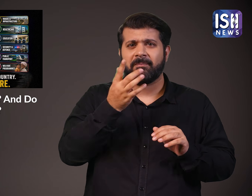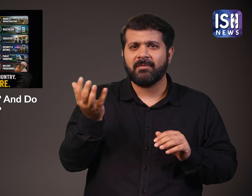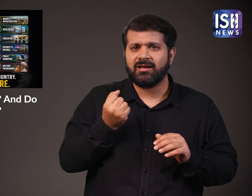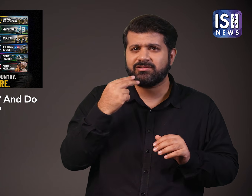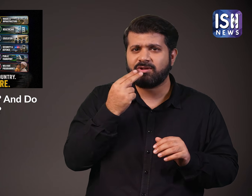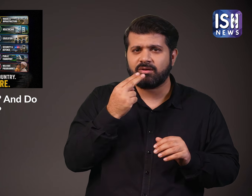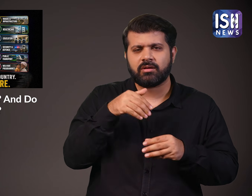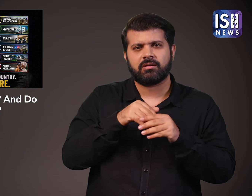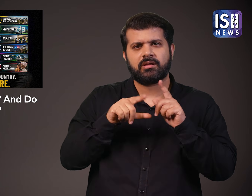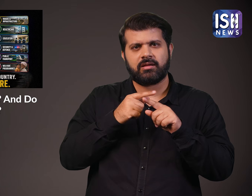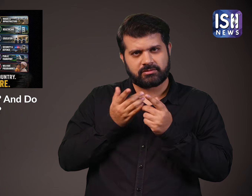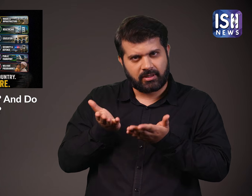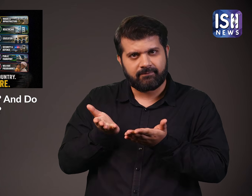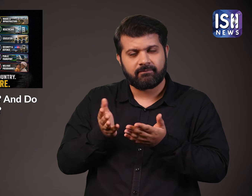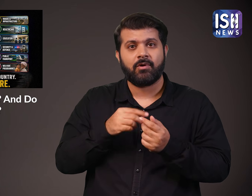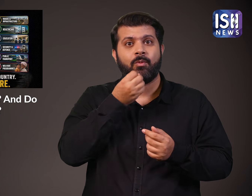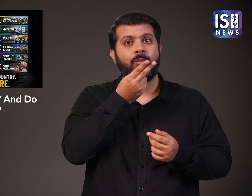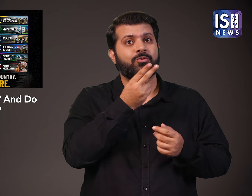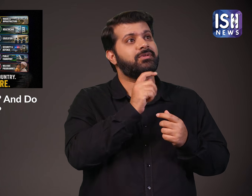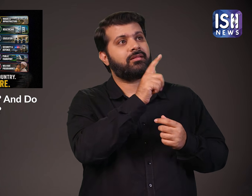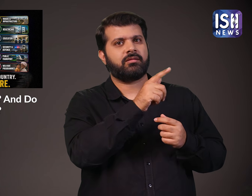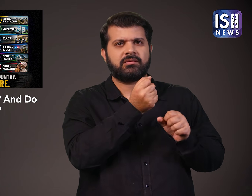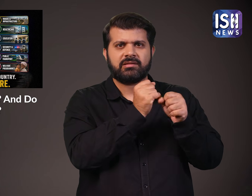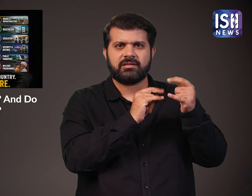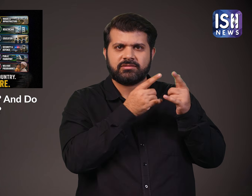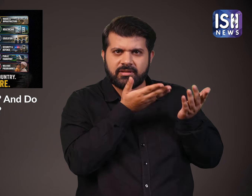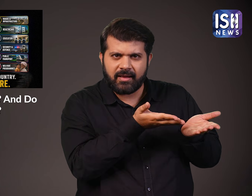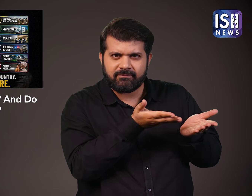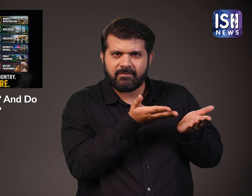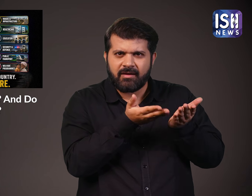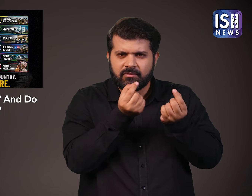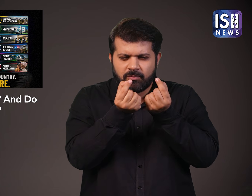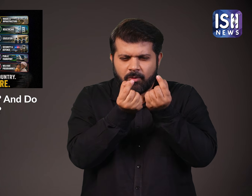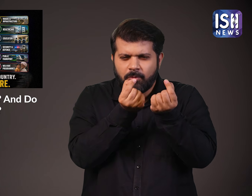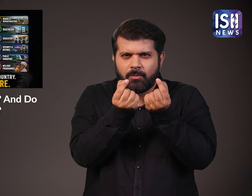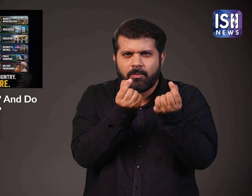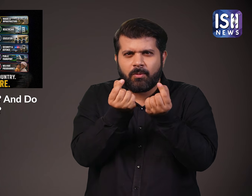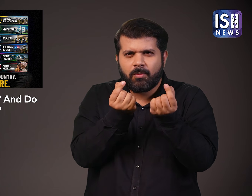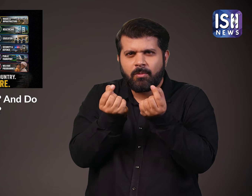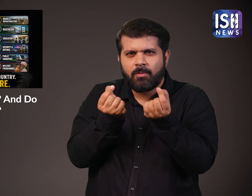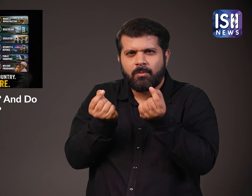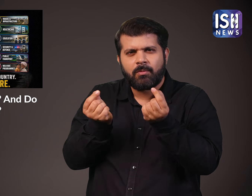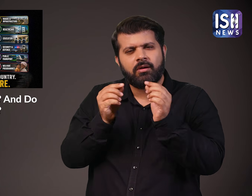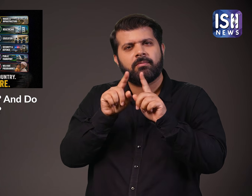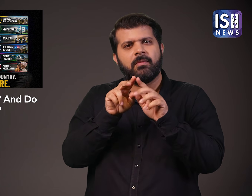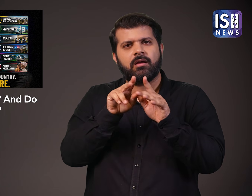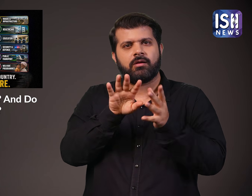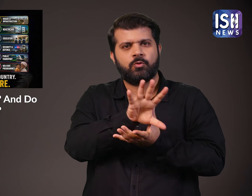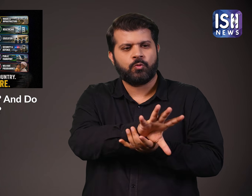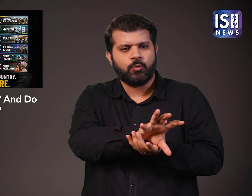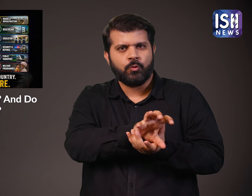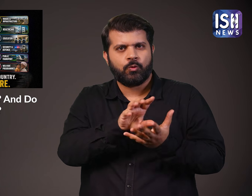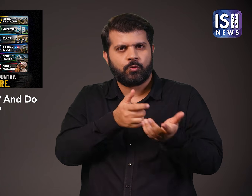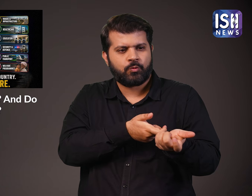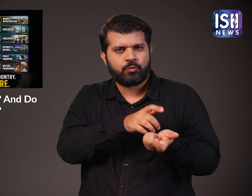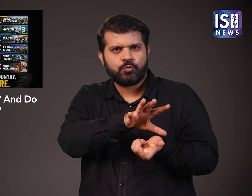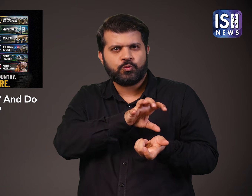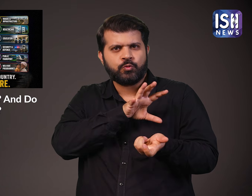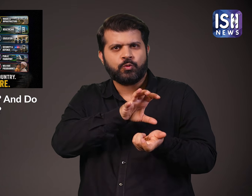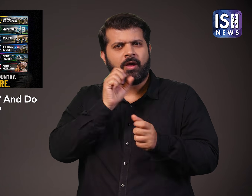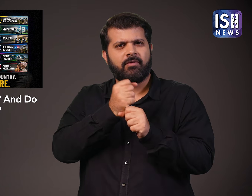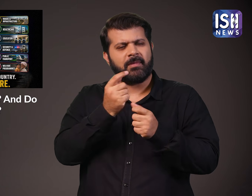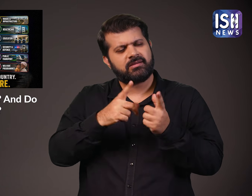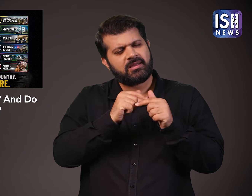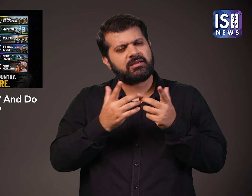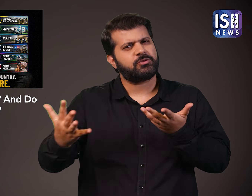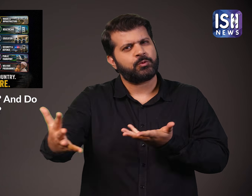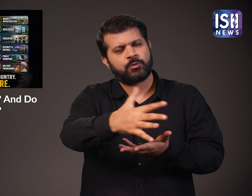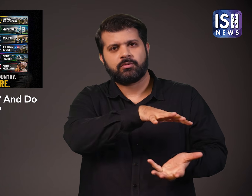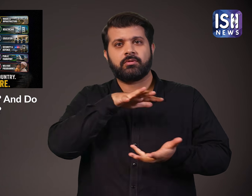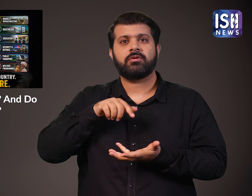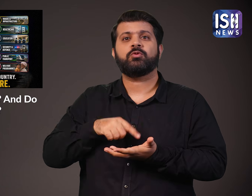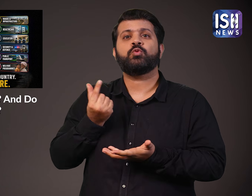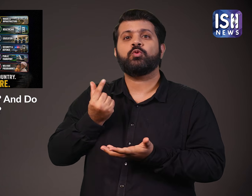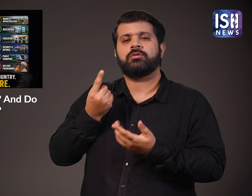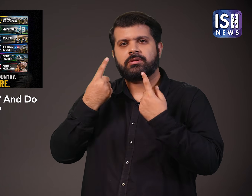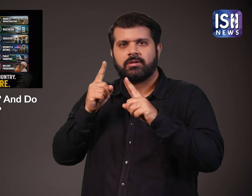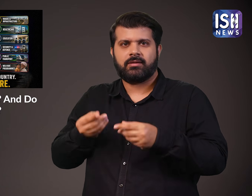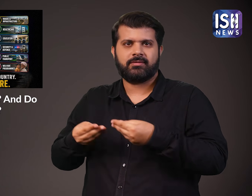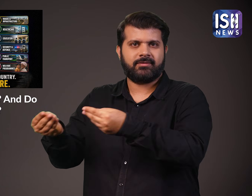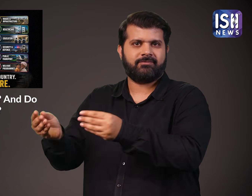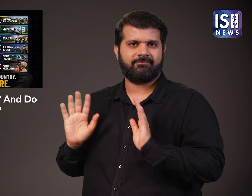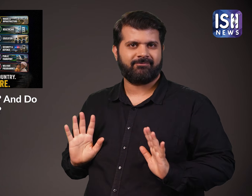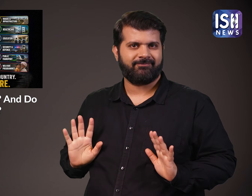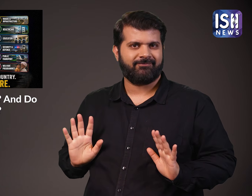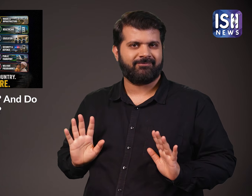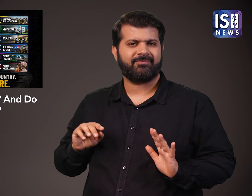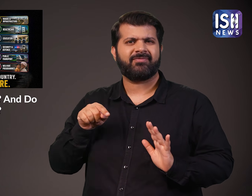For example, when you buy chocolates or eat at a restaurant, you pay GST, which helps fund public services and development.